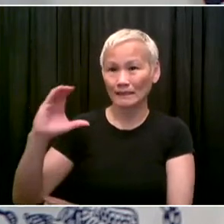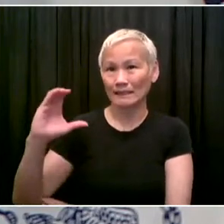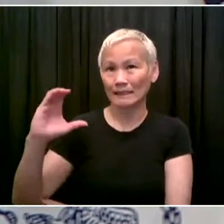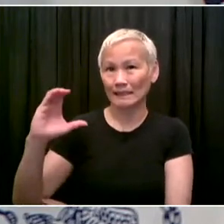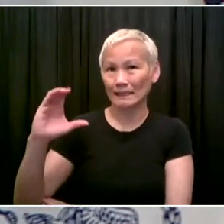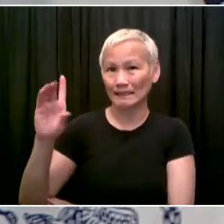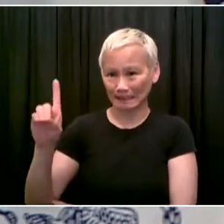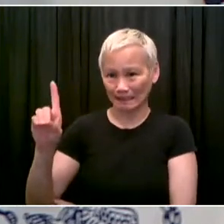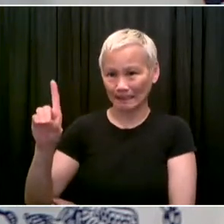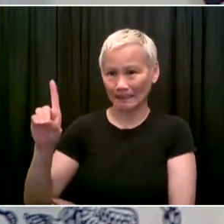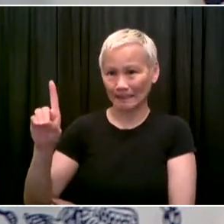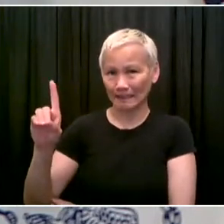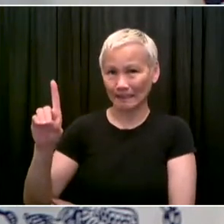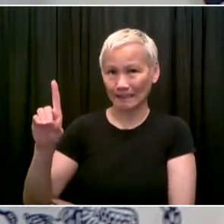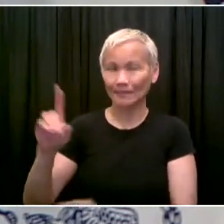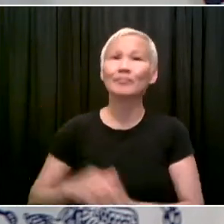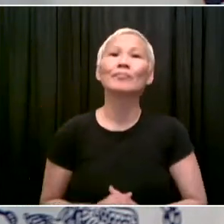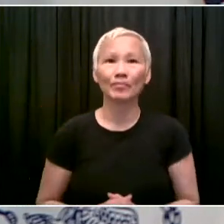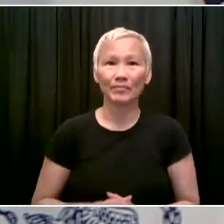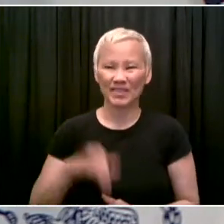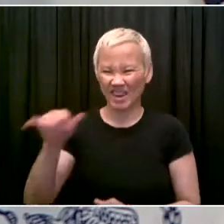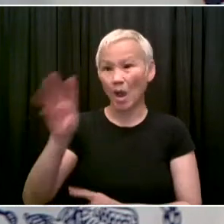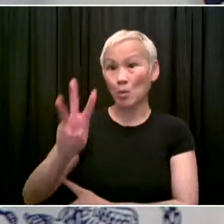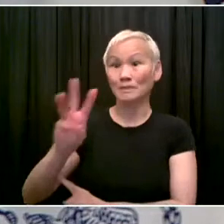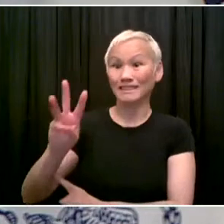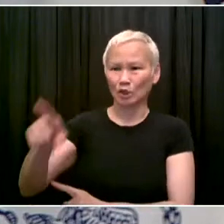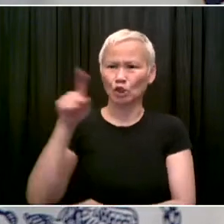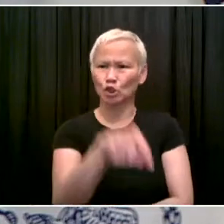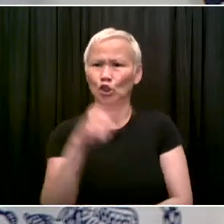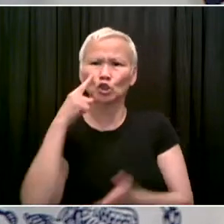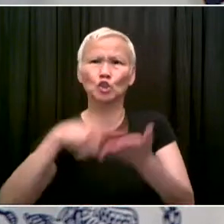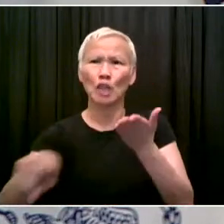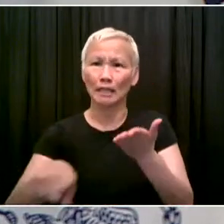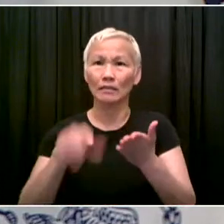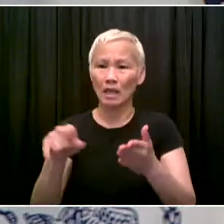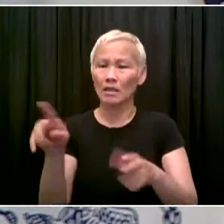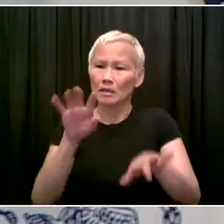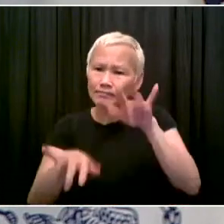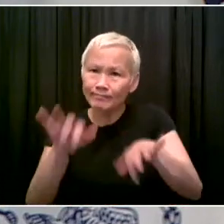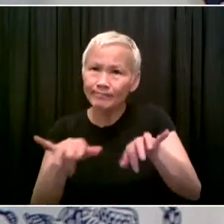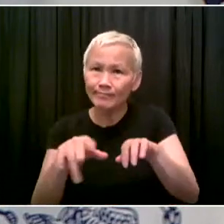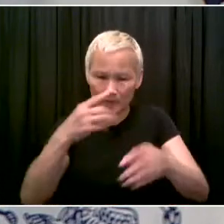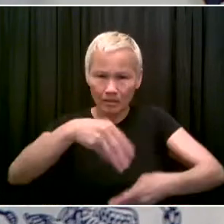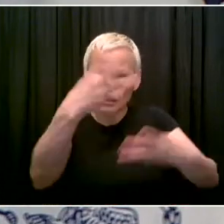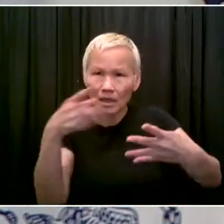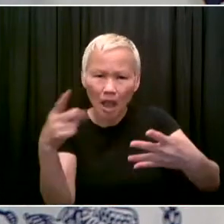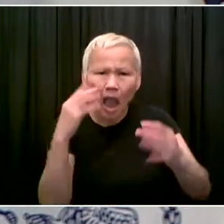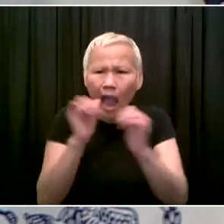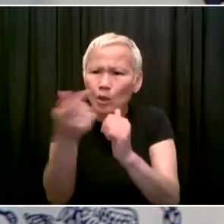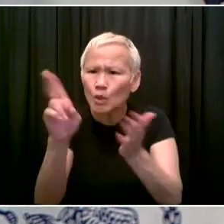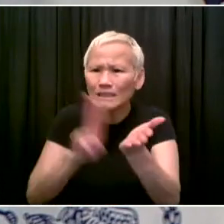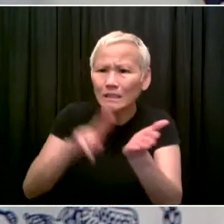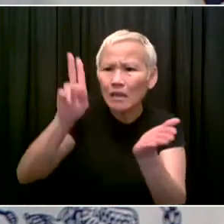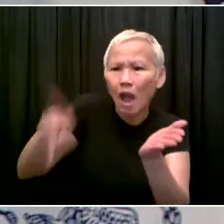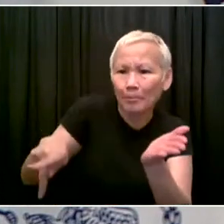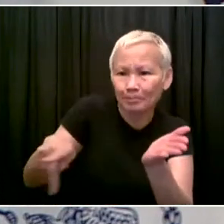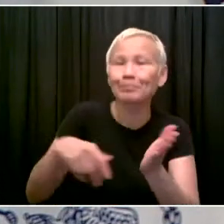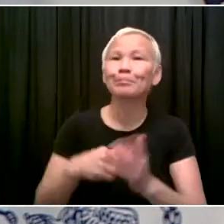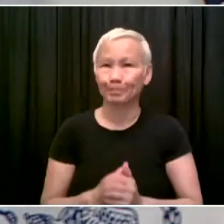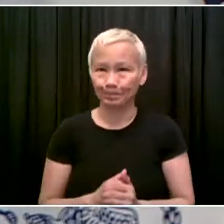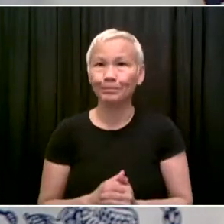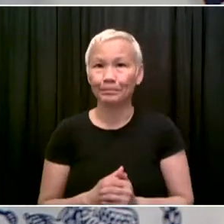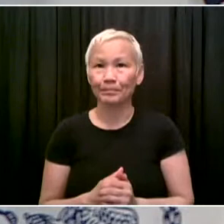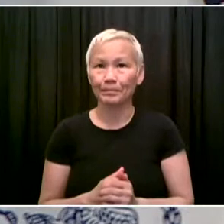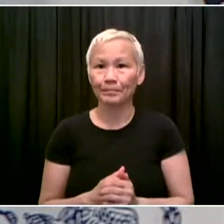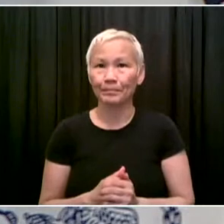GO TO NYC.GOV